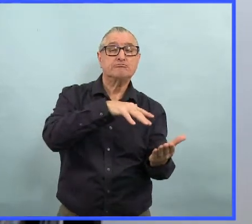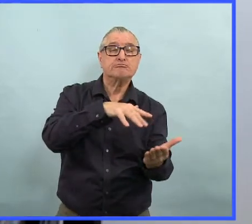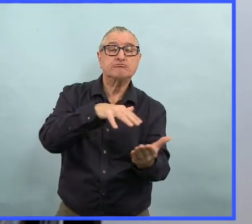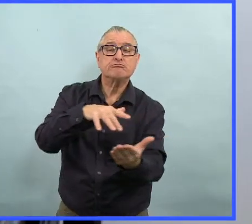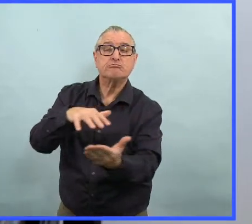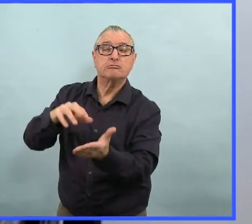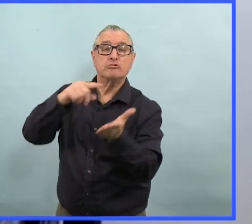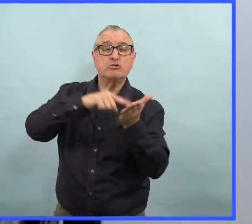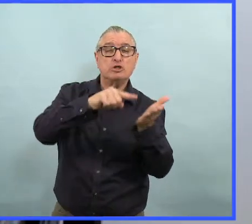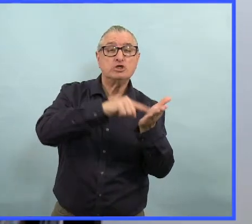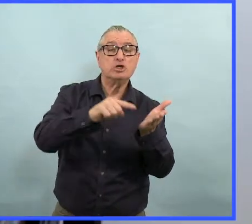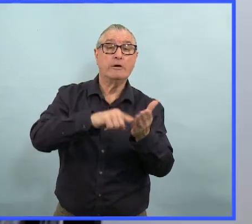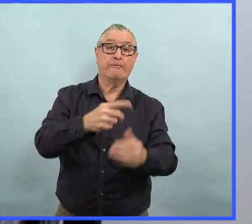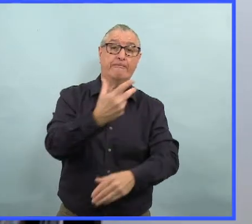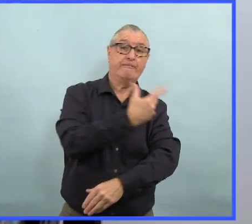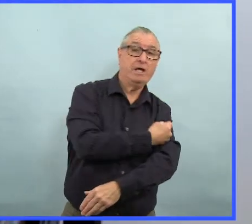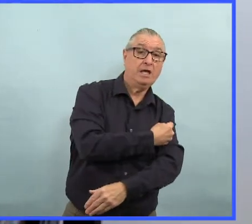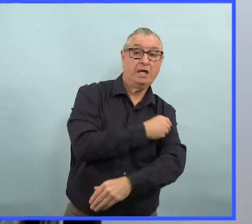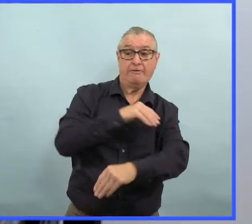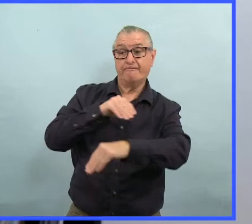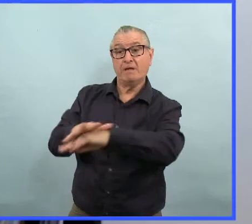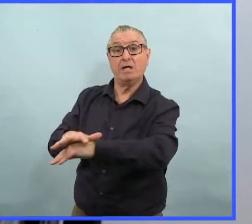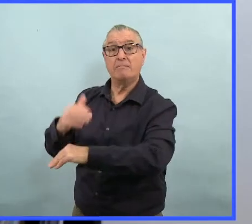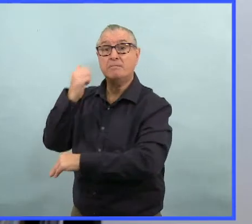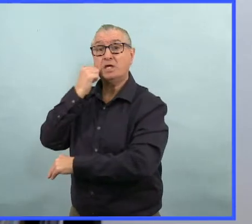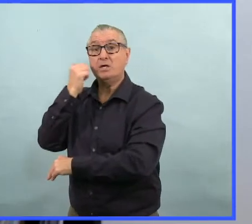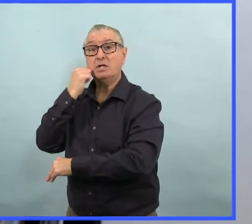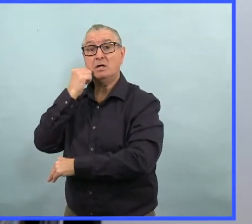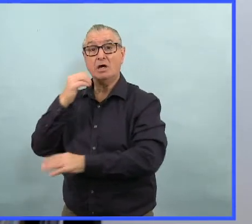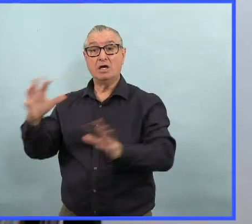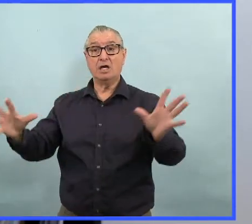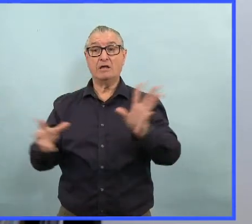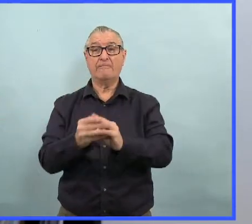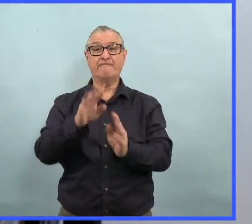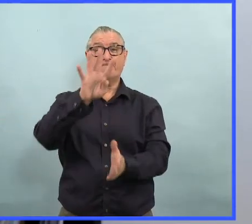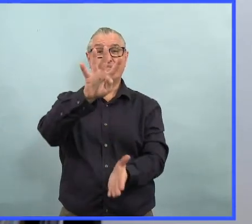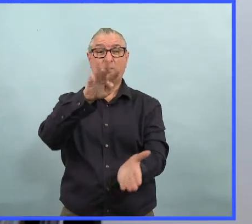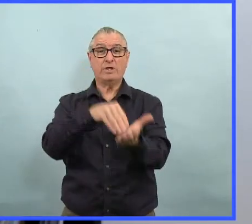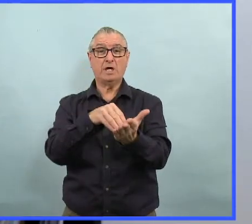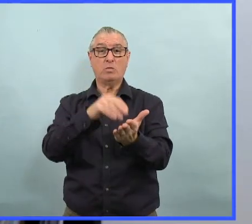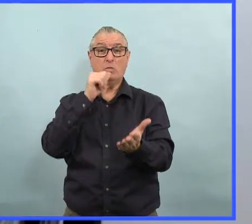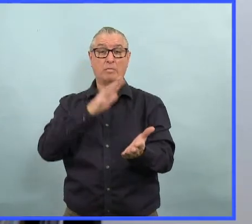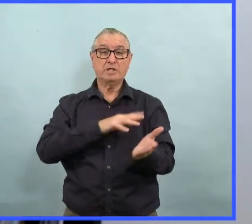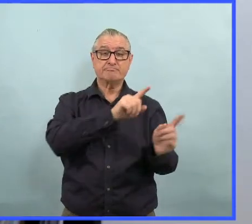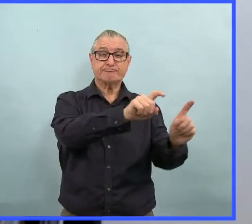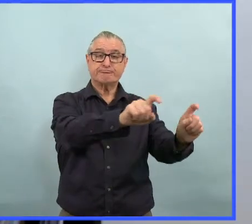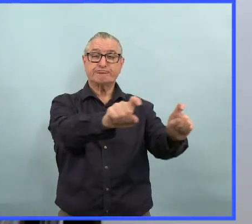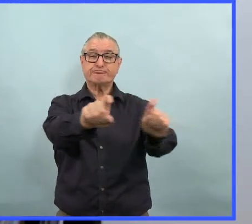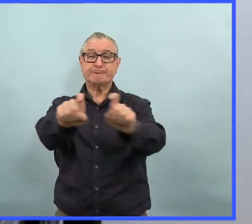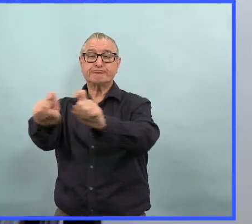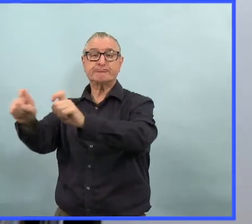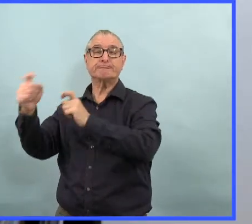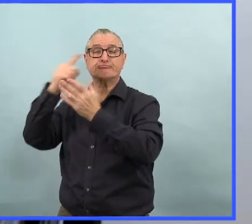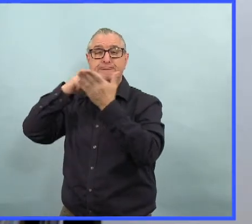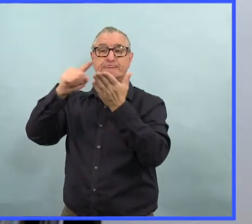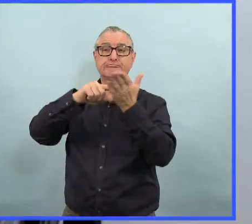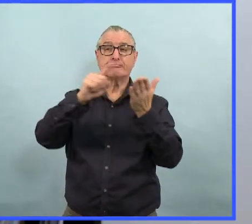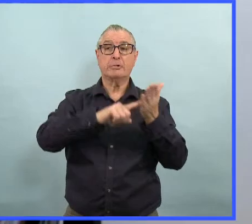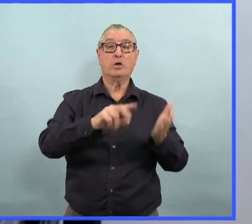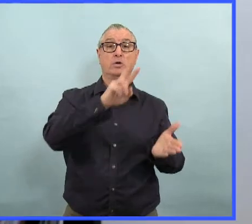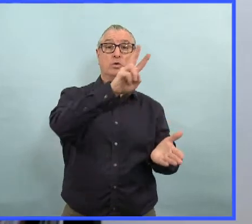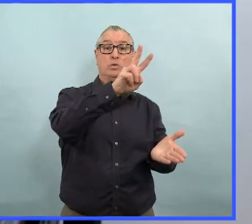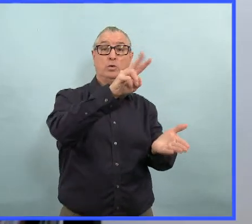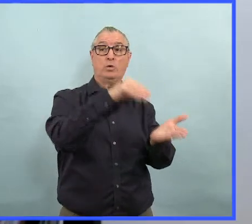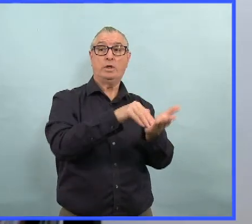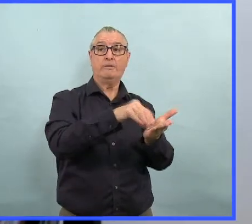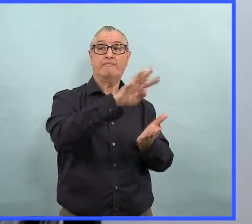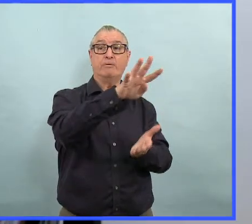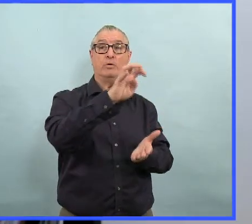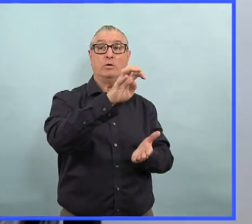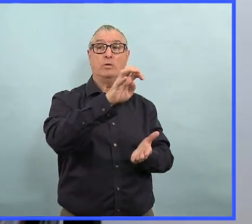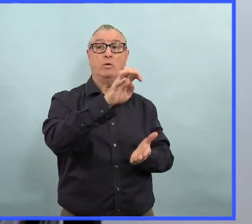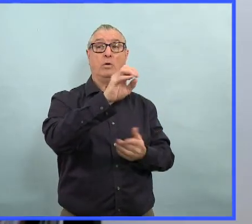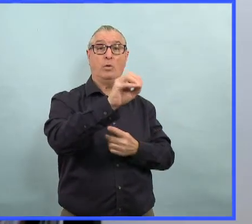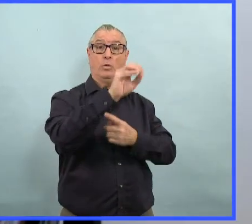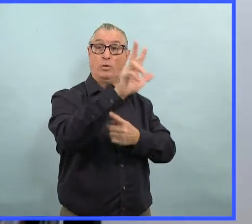menstrual cycles that included 4 000 individuals 2403 were vaccinated and 1556 were unvaccinated